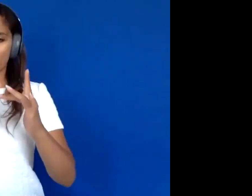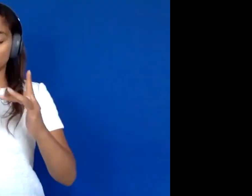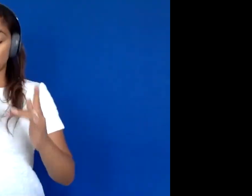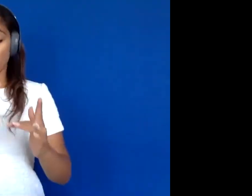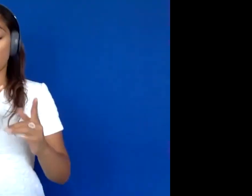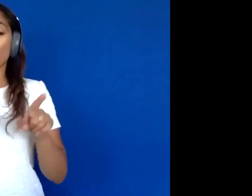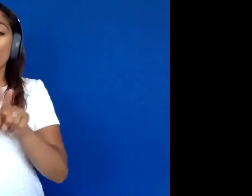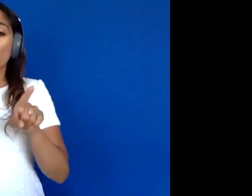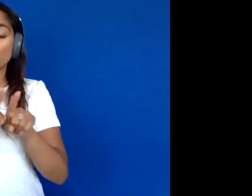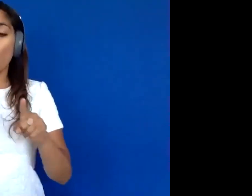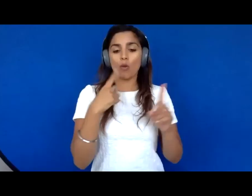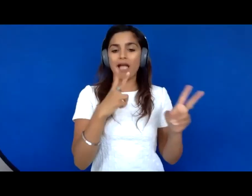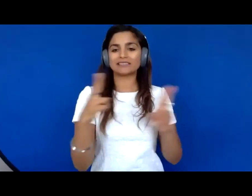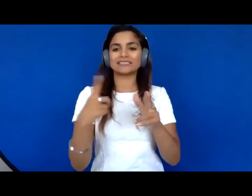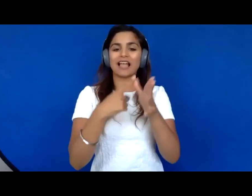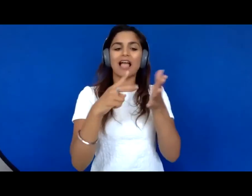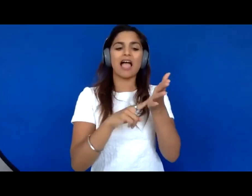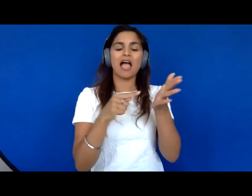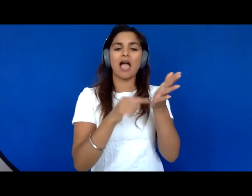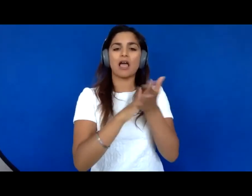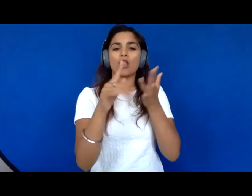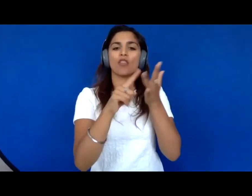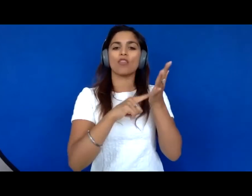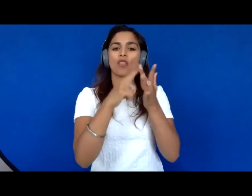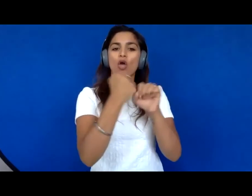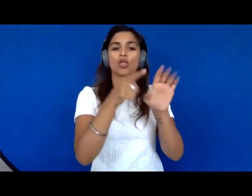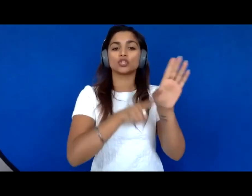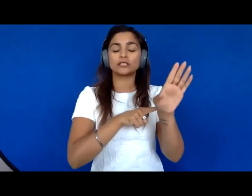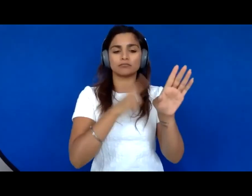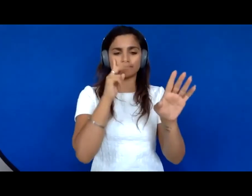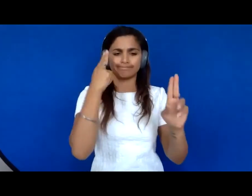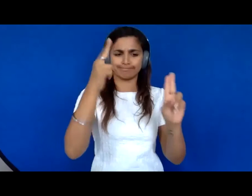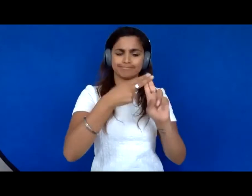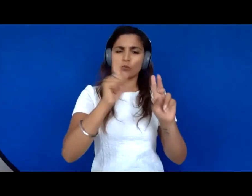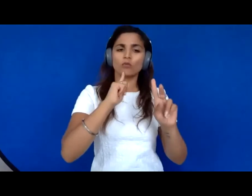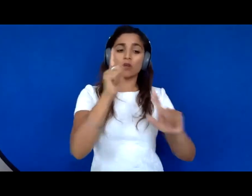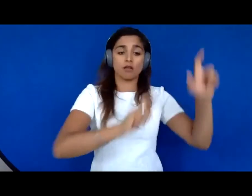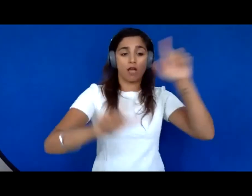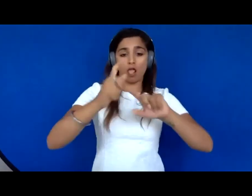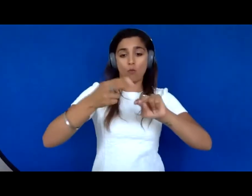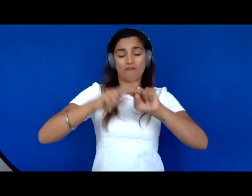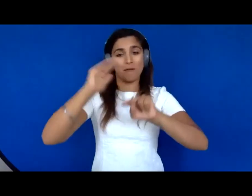called the colour of madness and that is an anthology exploring be AME mental